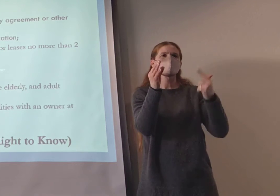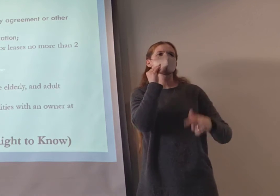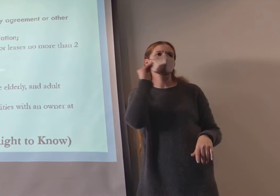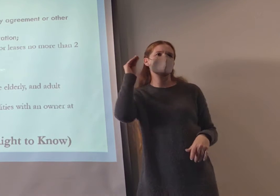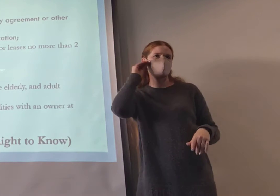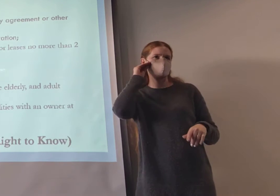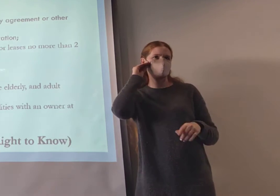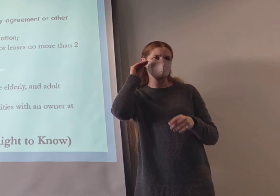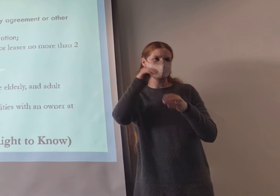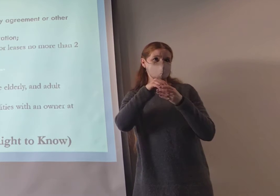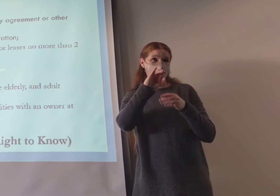has lived there for more than two years.